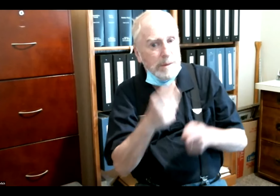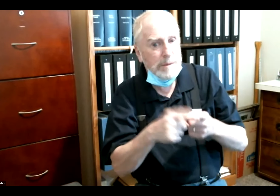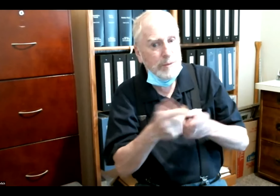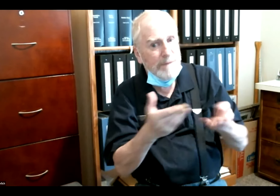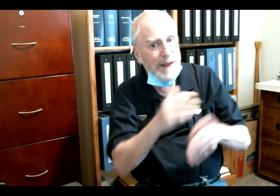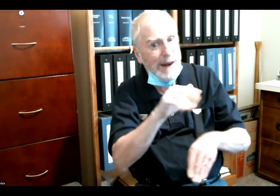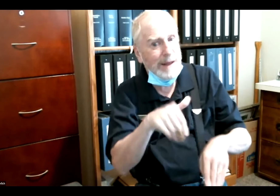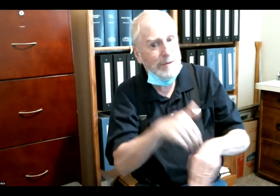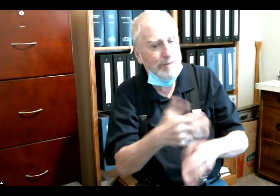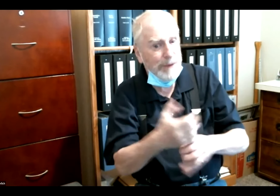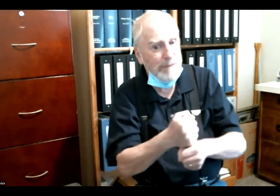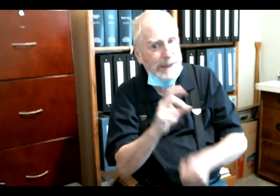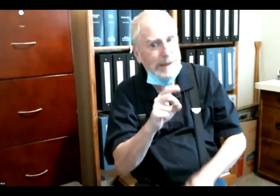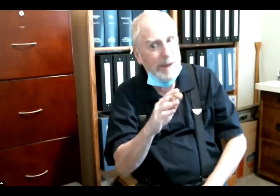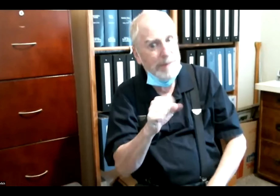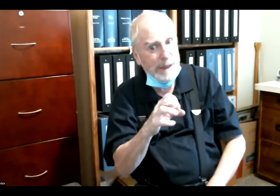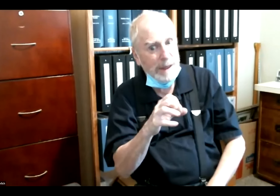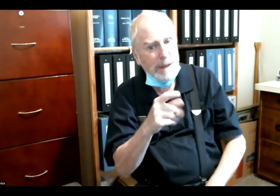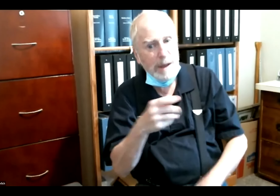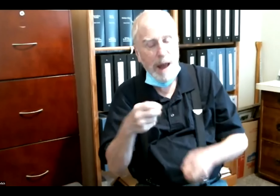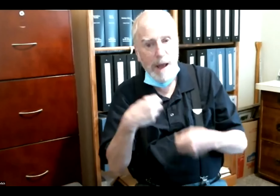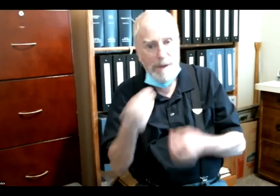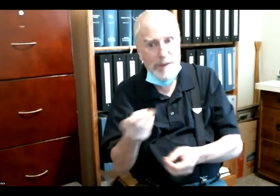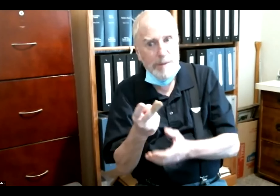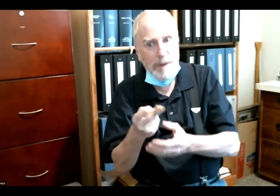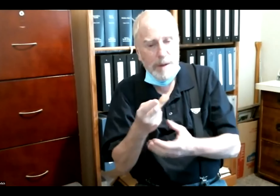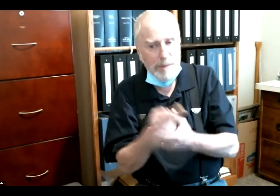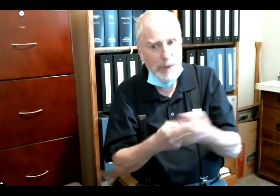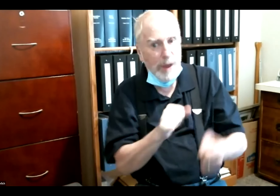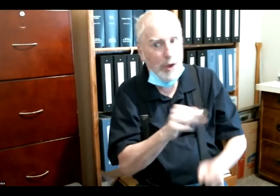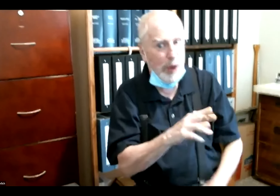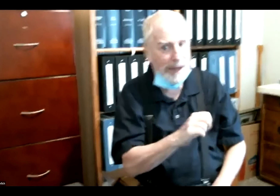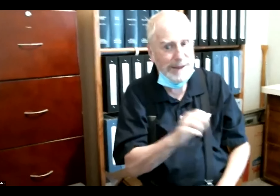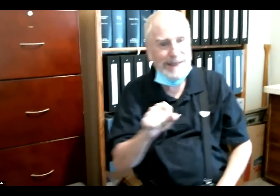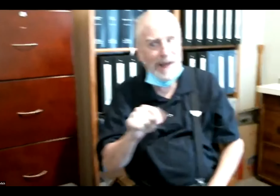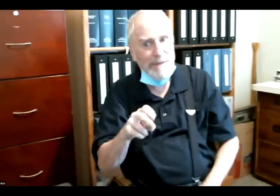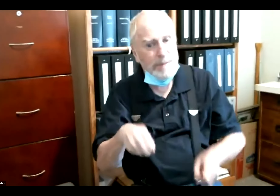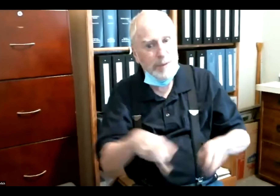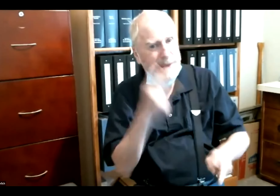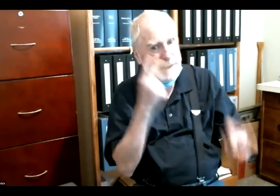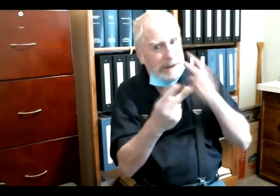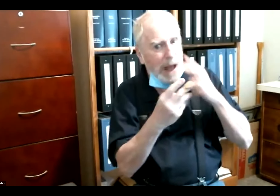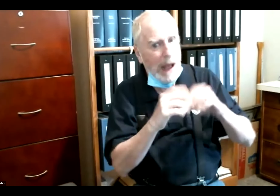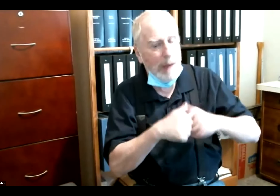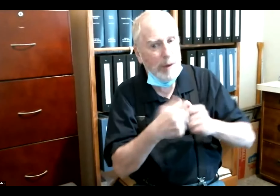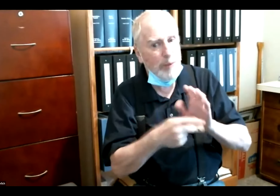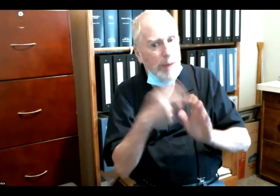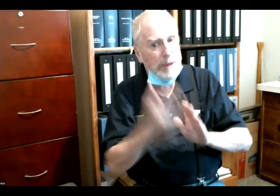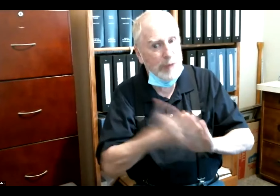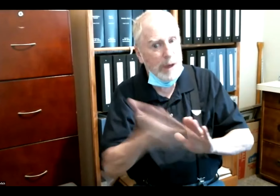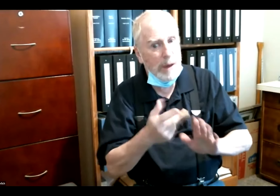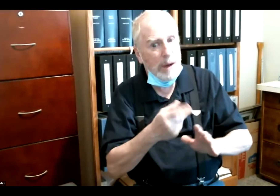to go to Seattle and see how the Deaf/blind services are managed there. For both Arlene